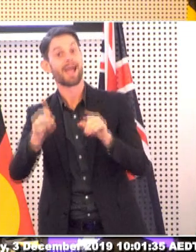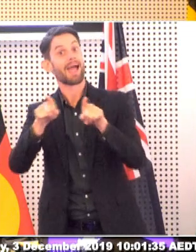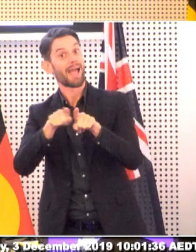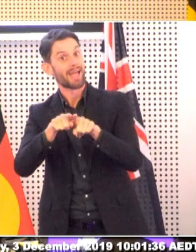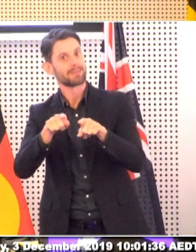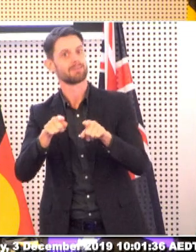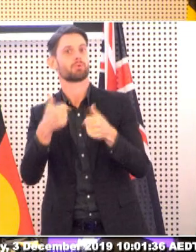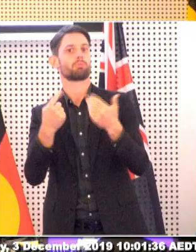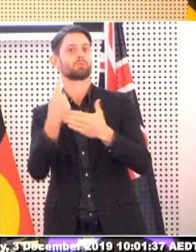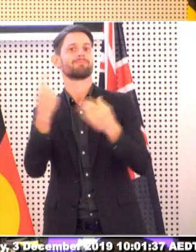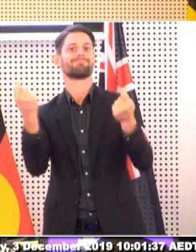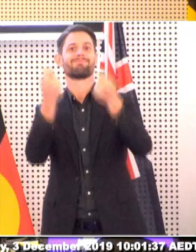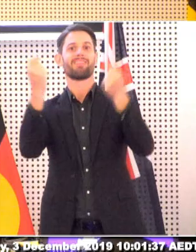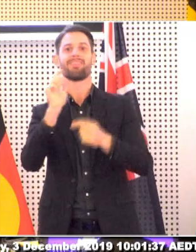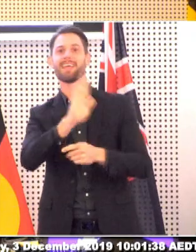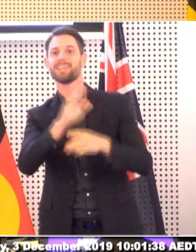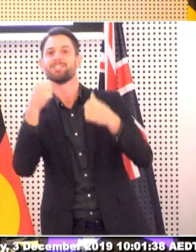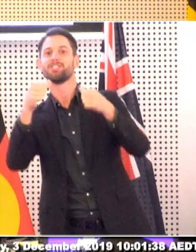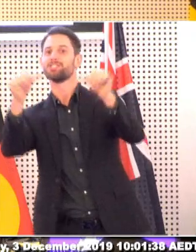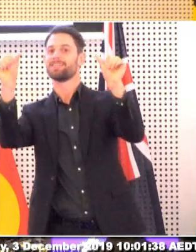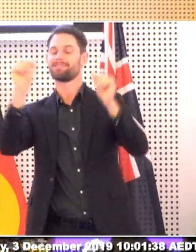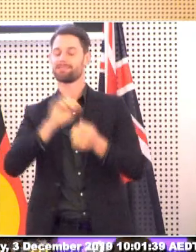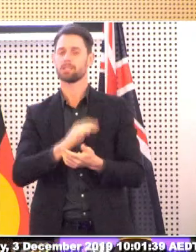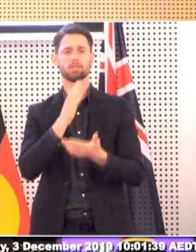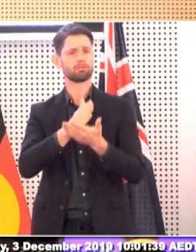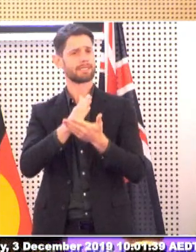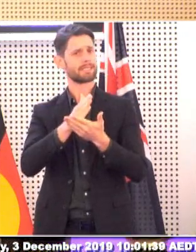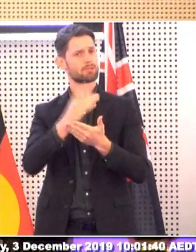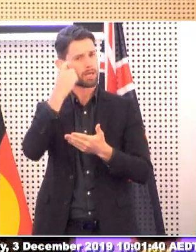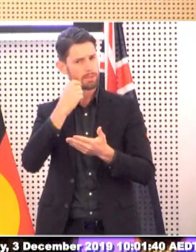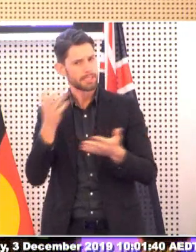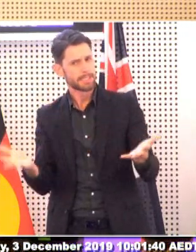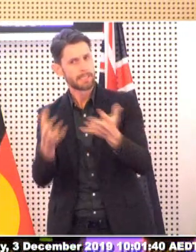The celebration also seeks to increase awareness of the benefits to be derived